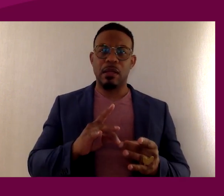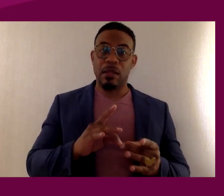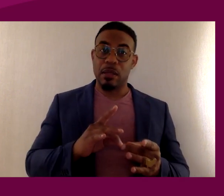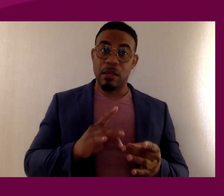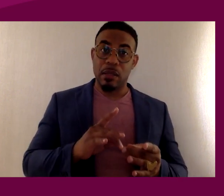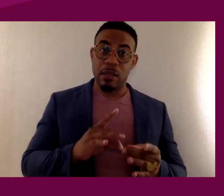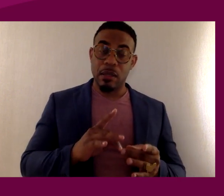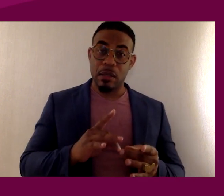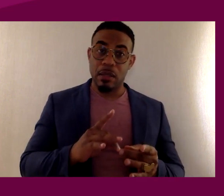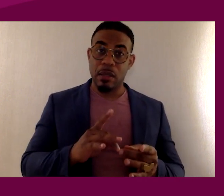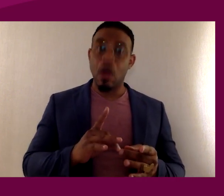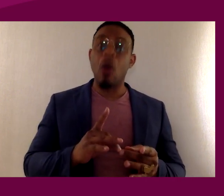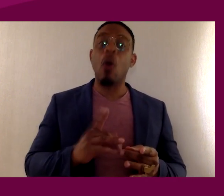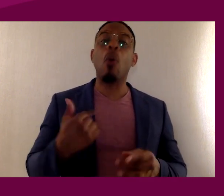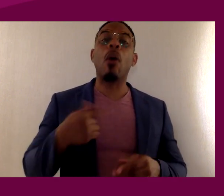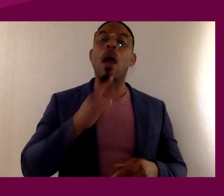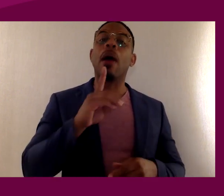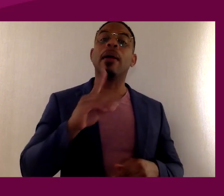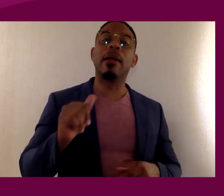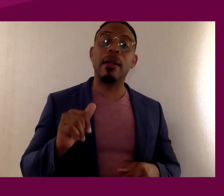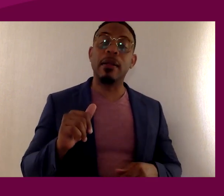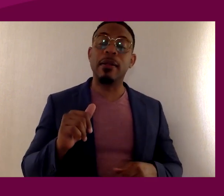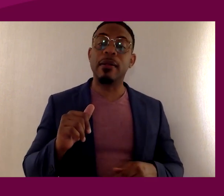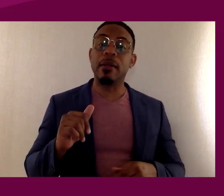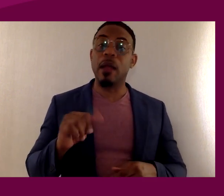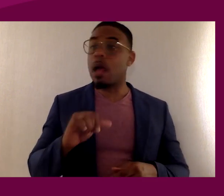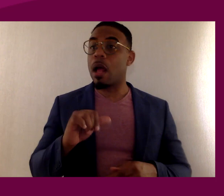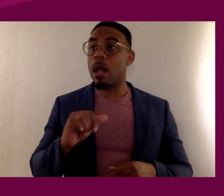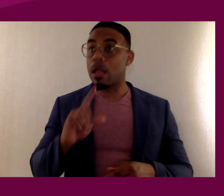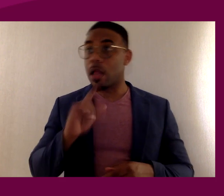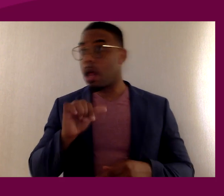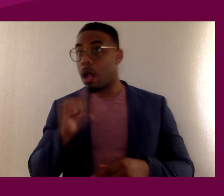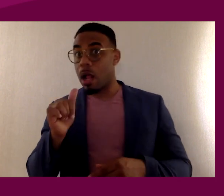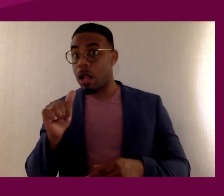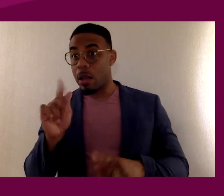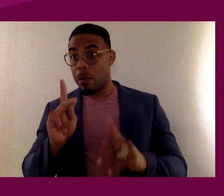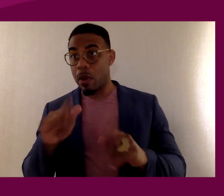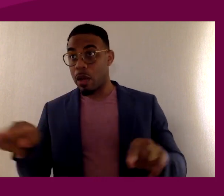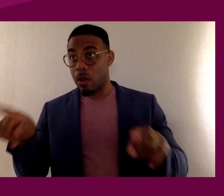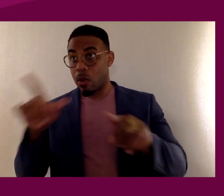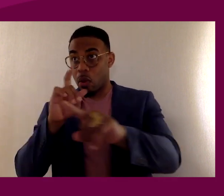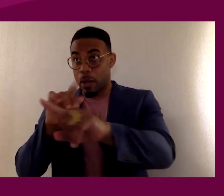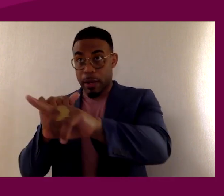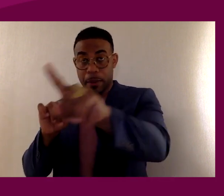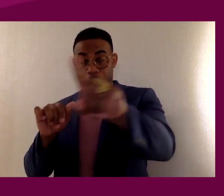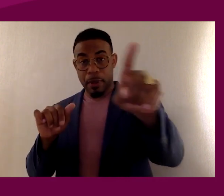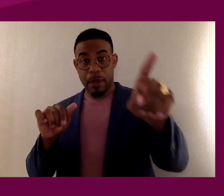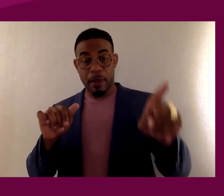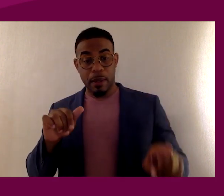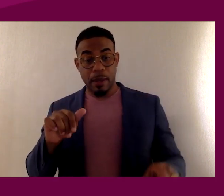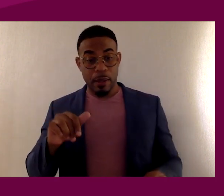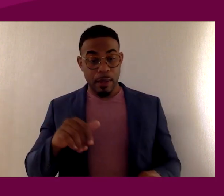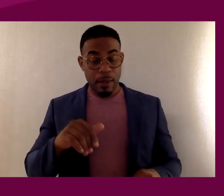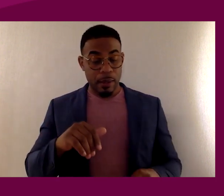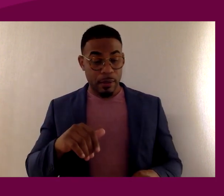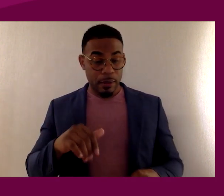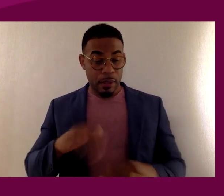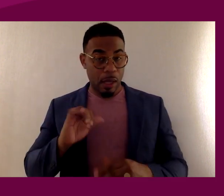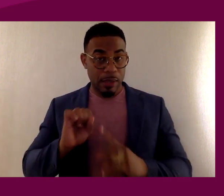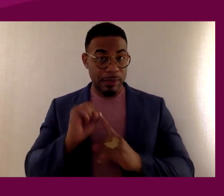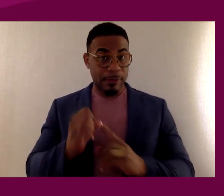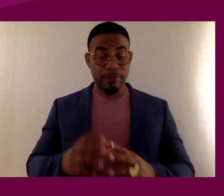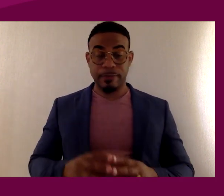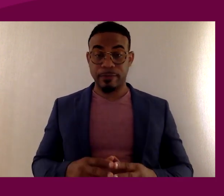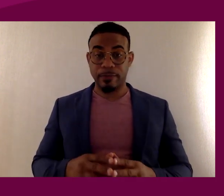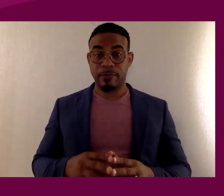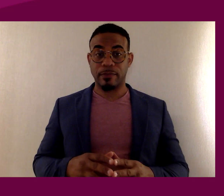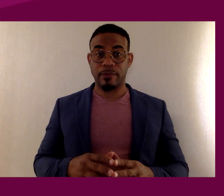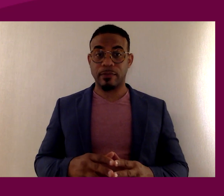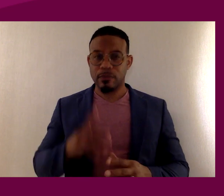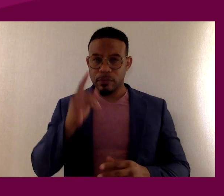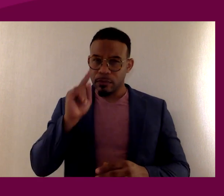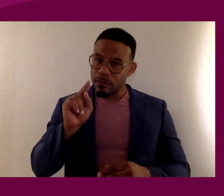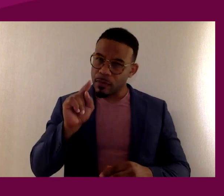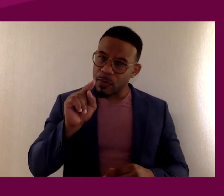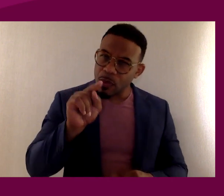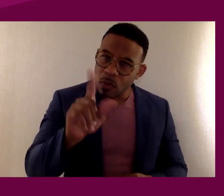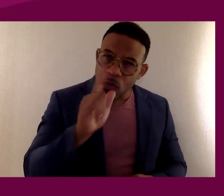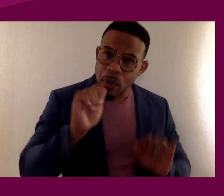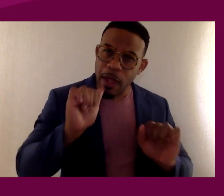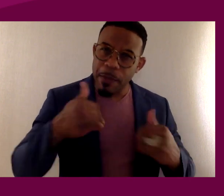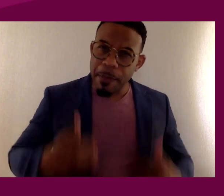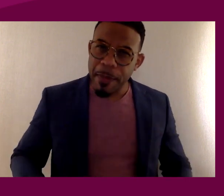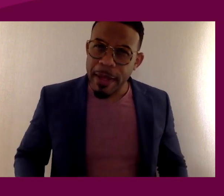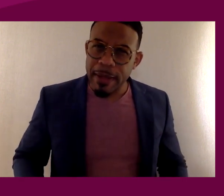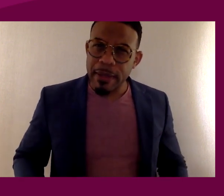he would say, we are disabled. There are other persons who are disabled in our society. And for